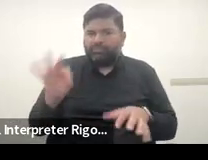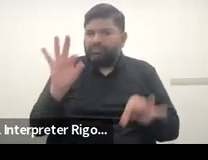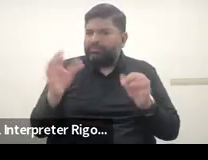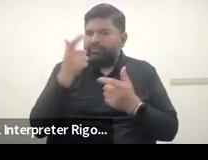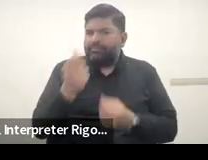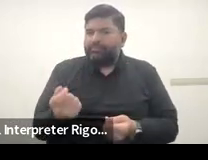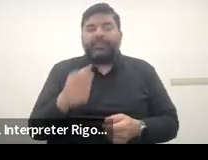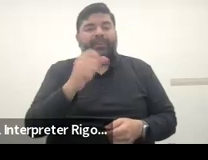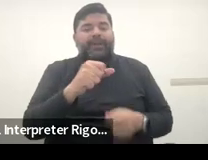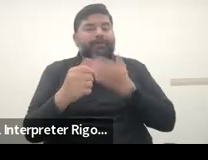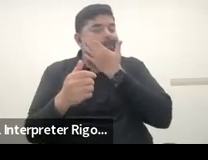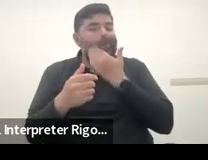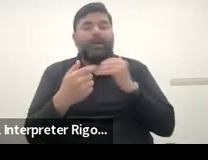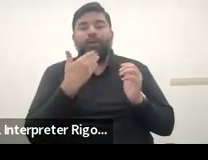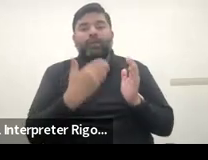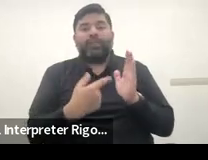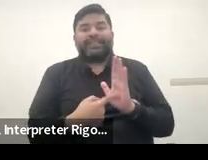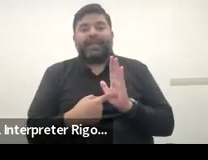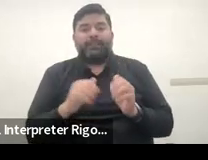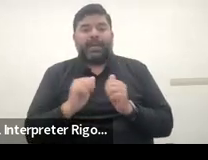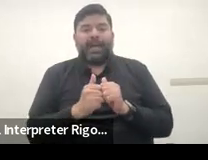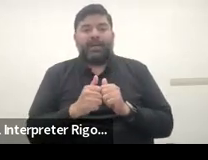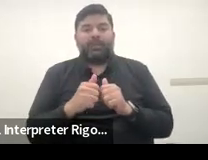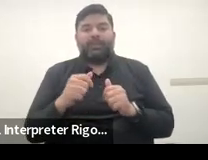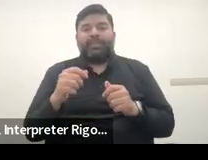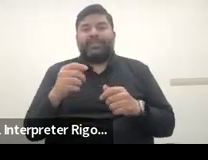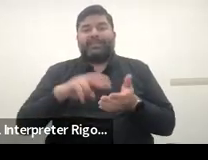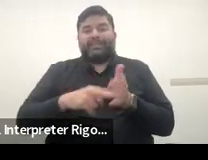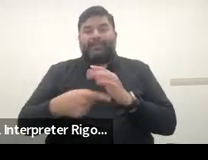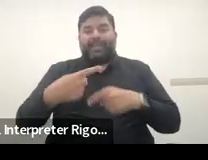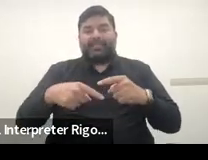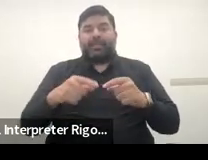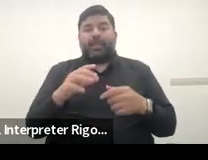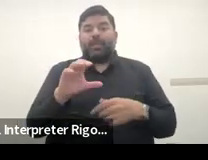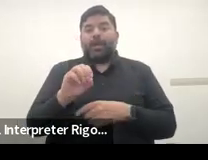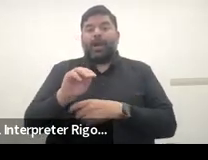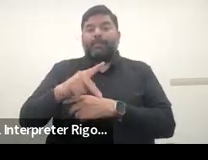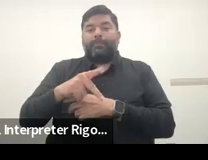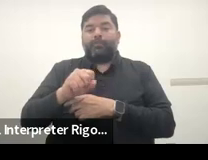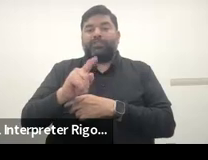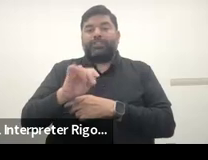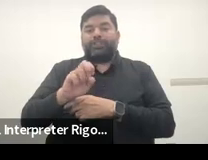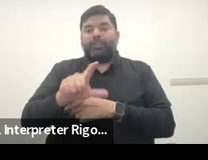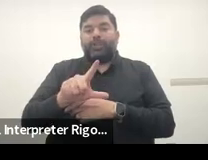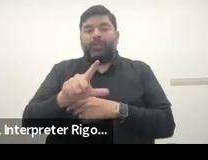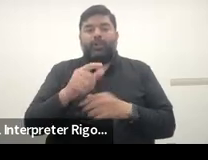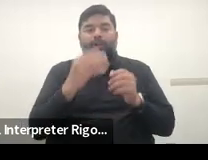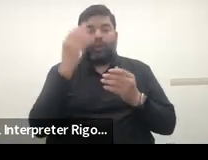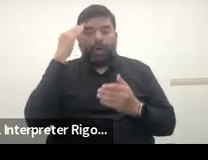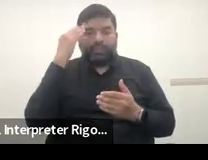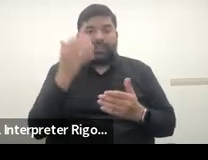how semantic compositional knowledge could be helpful is with classifier predicates.